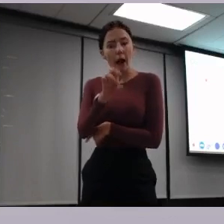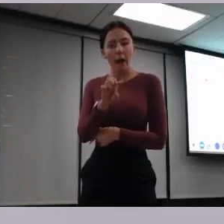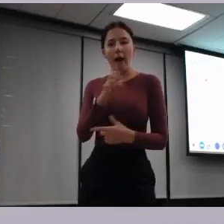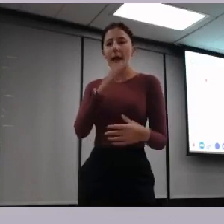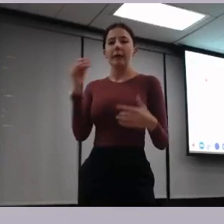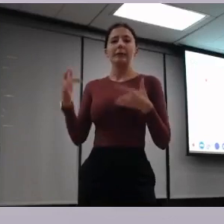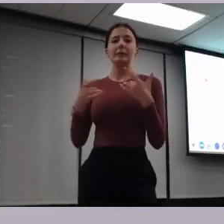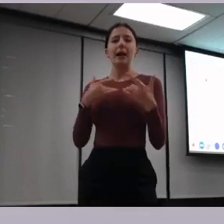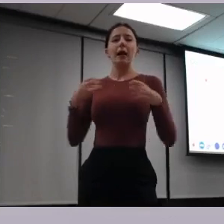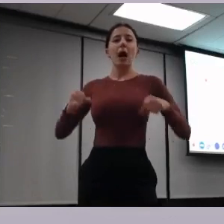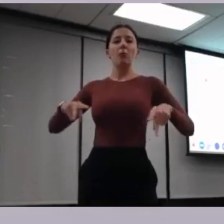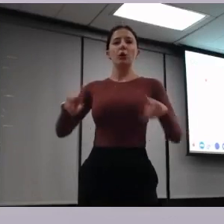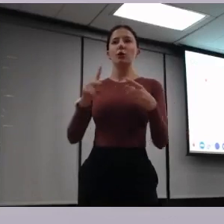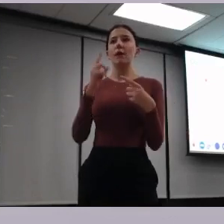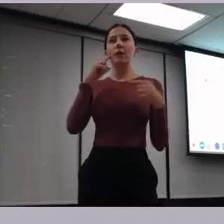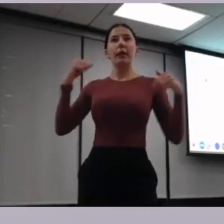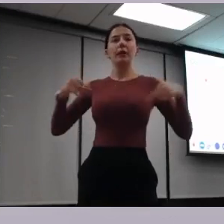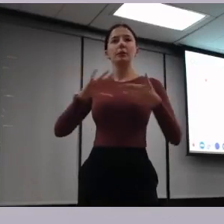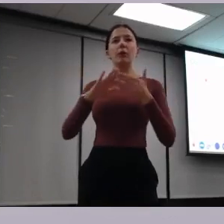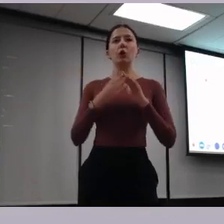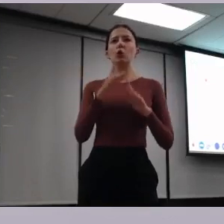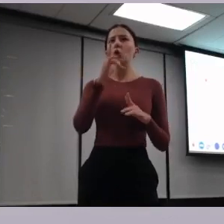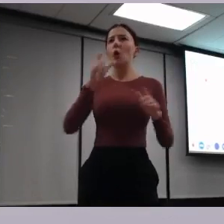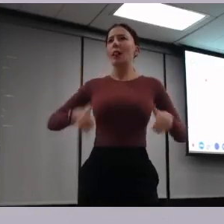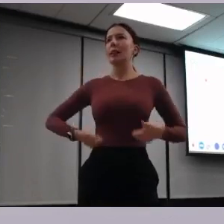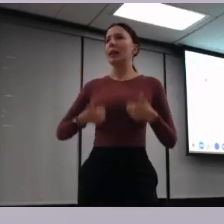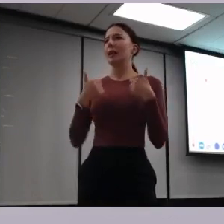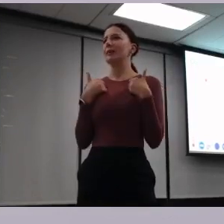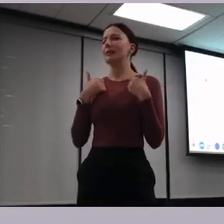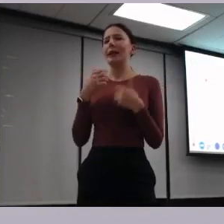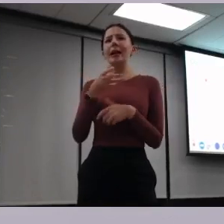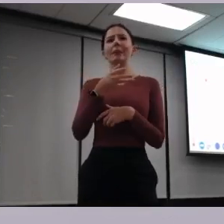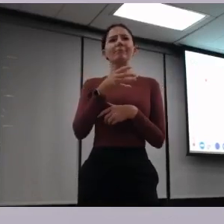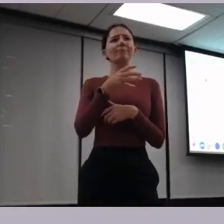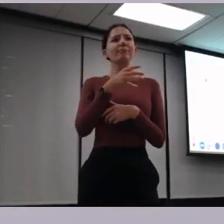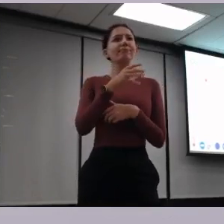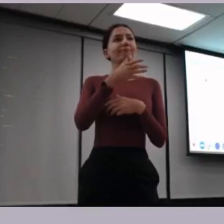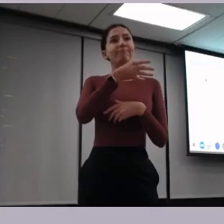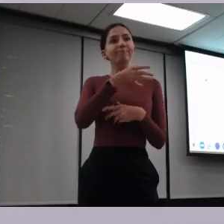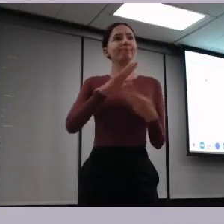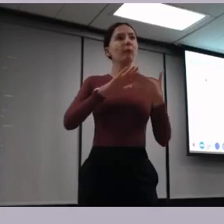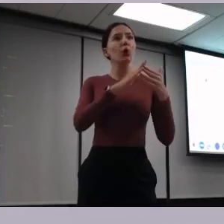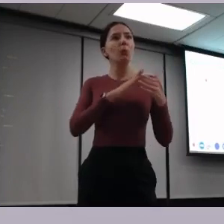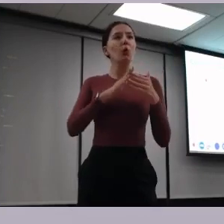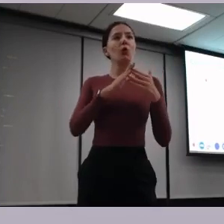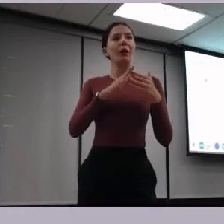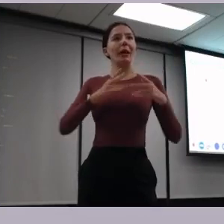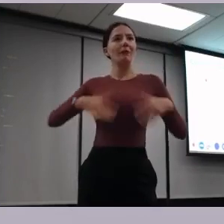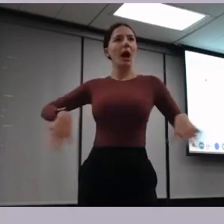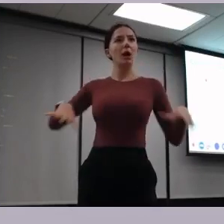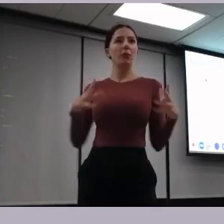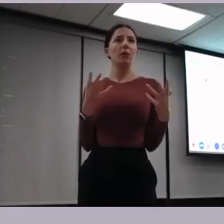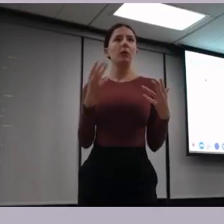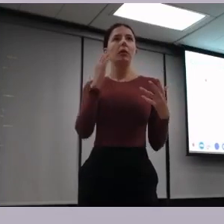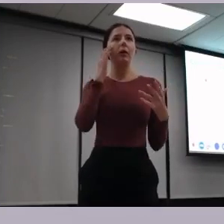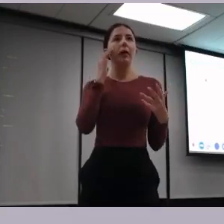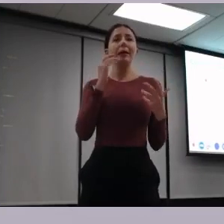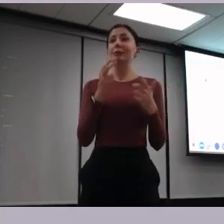for this community who lives in an urban environment and highly populated. So I already know that we need to catch up on our slides.